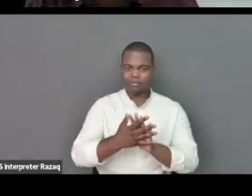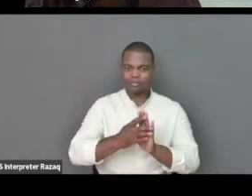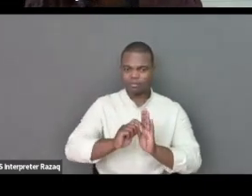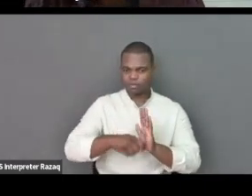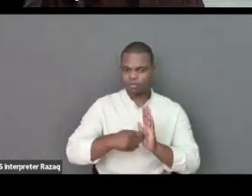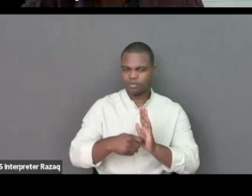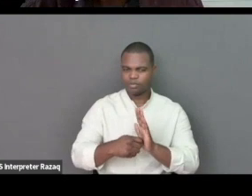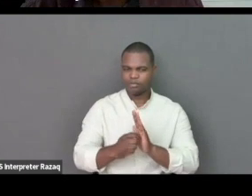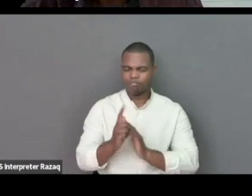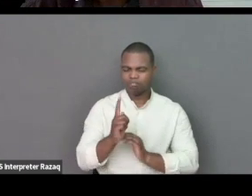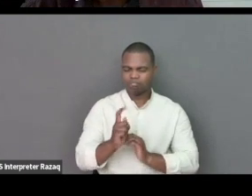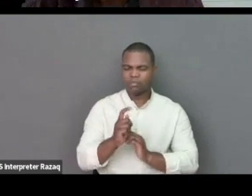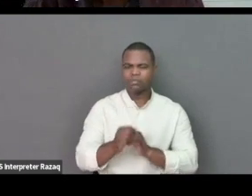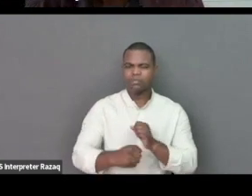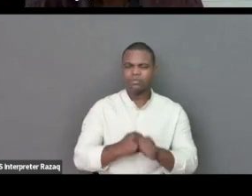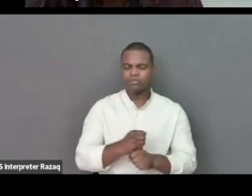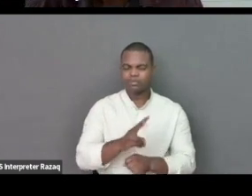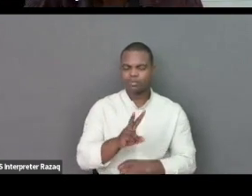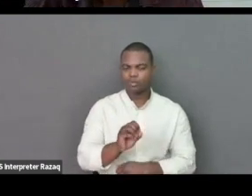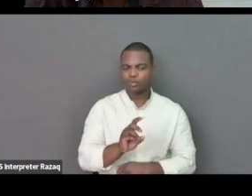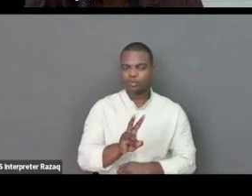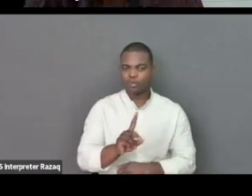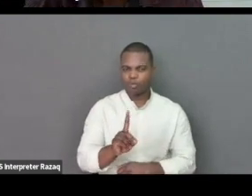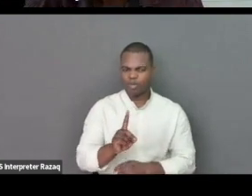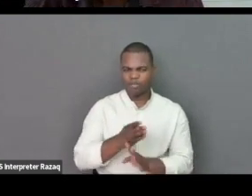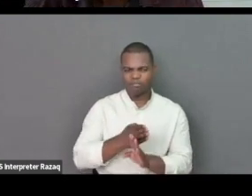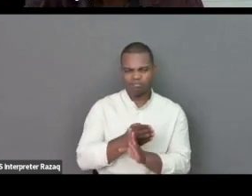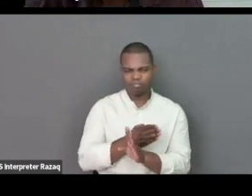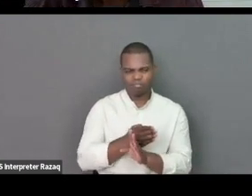But to understand what this is all about, I think it is best